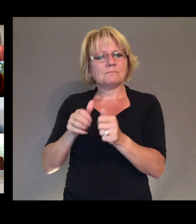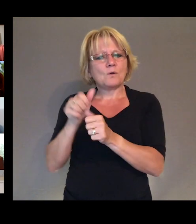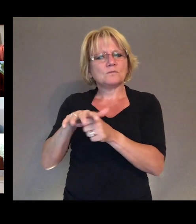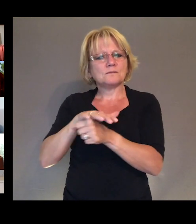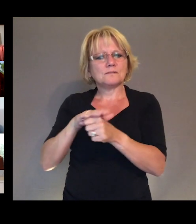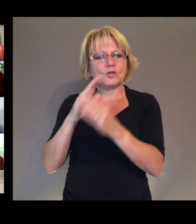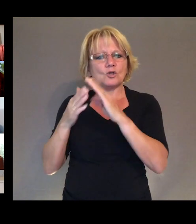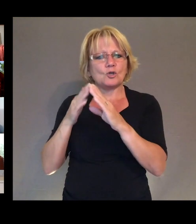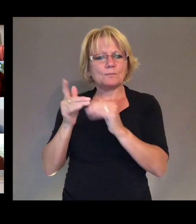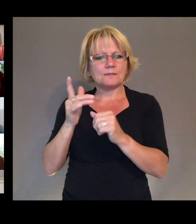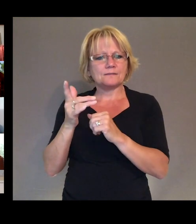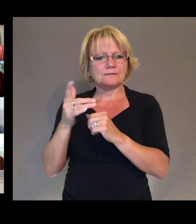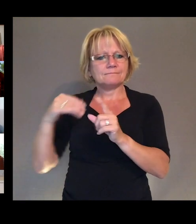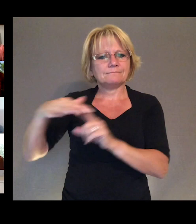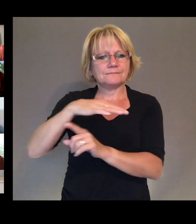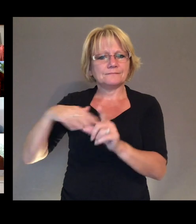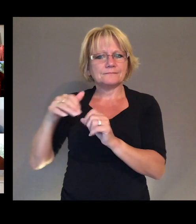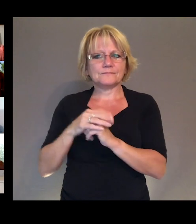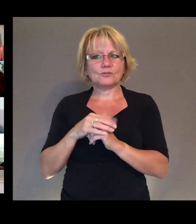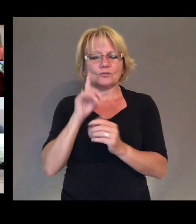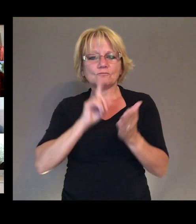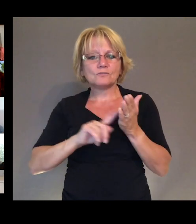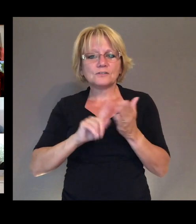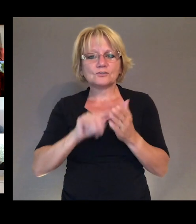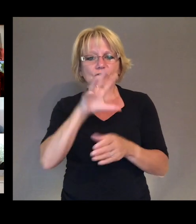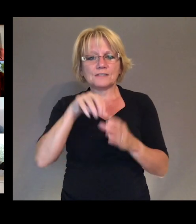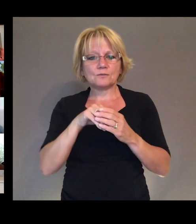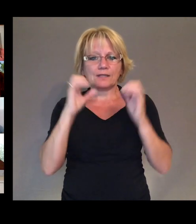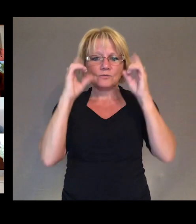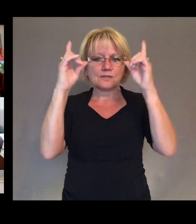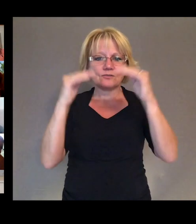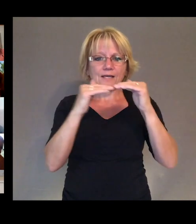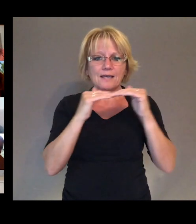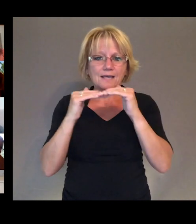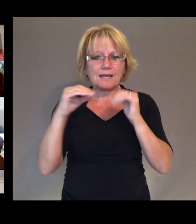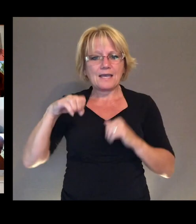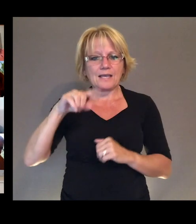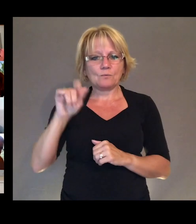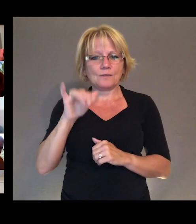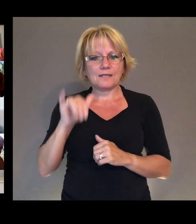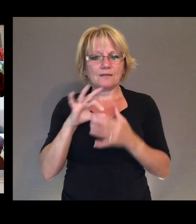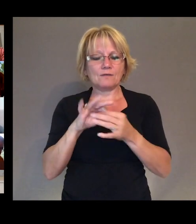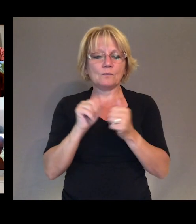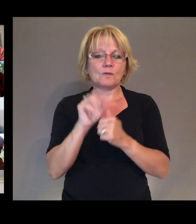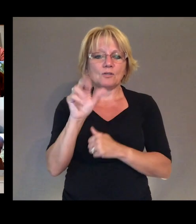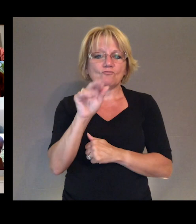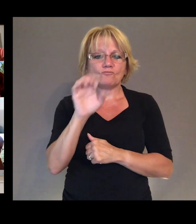Her research interests include educational equity in the areas of race, disability, and special education.